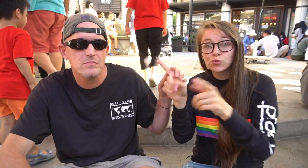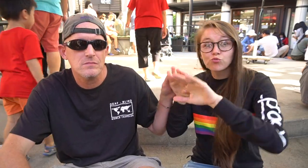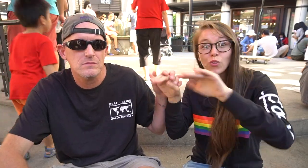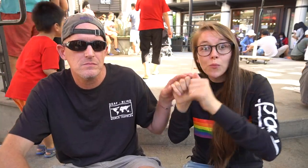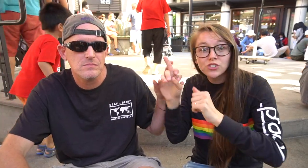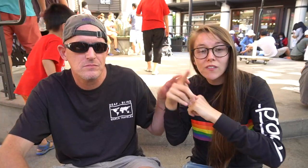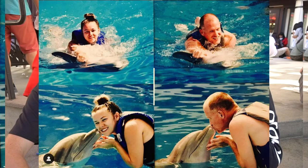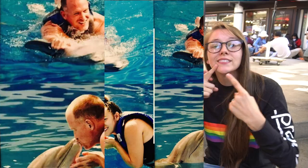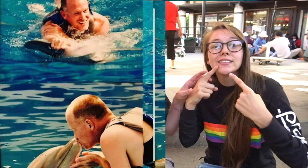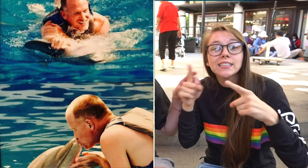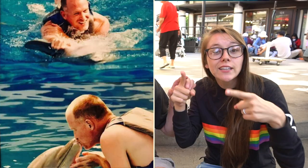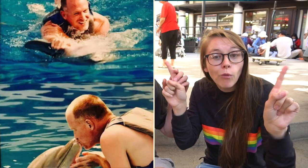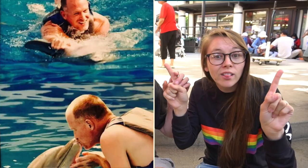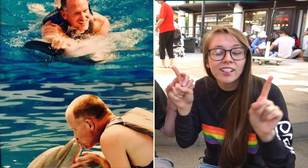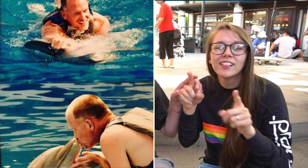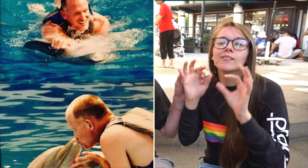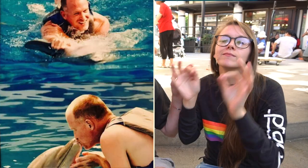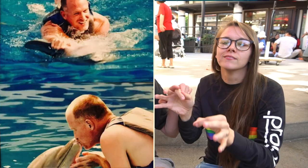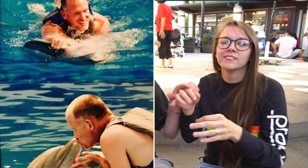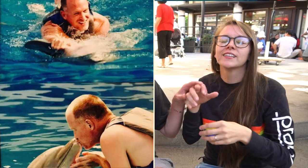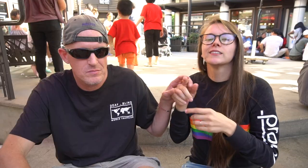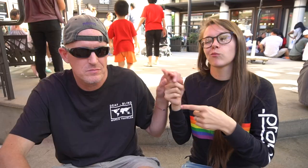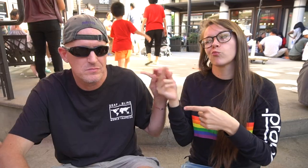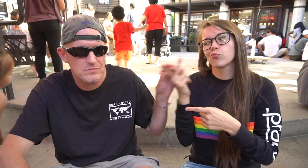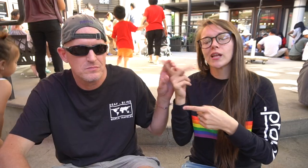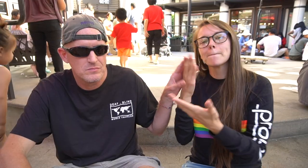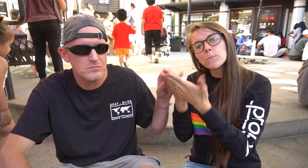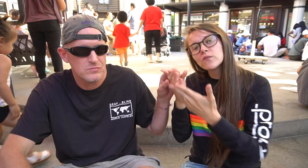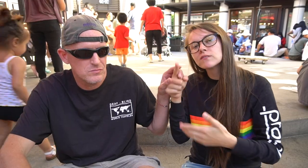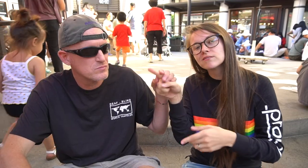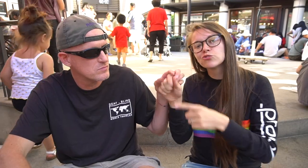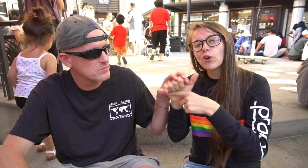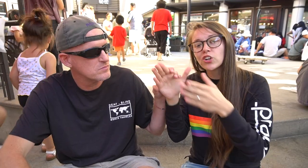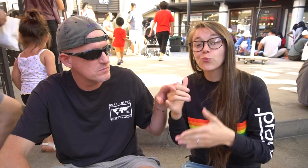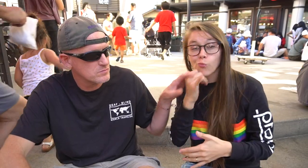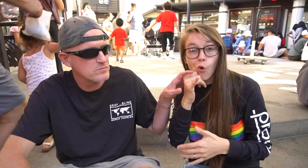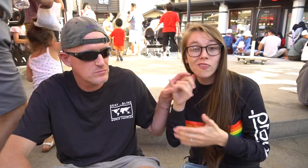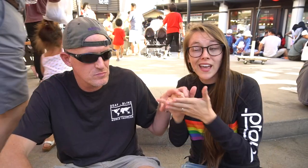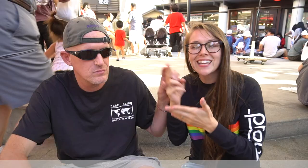his experience of swimming with the dolphins was successful! It went perfect. We proved the trainers wrong. that